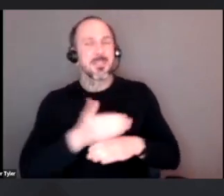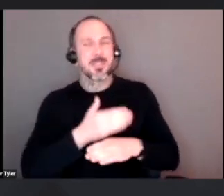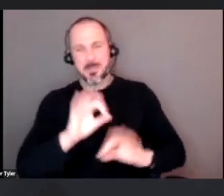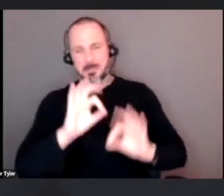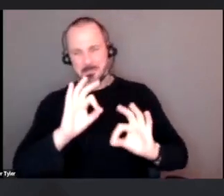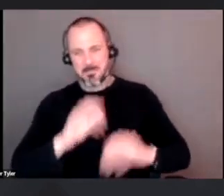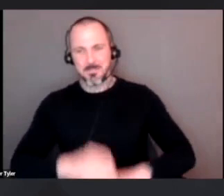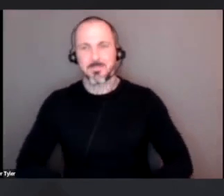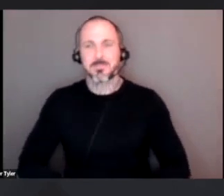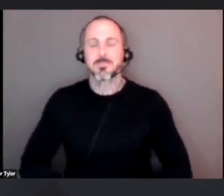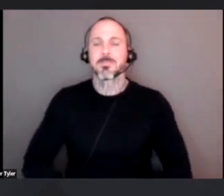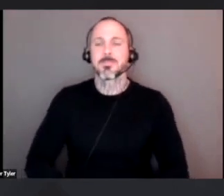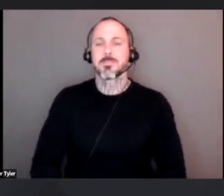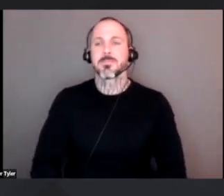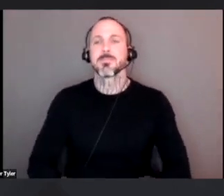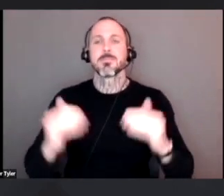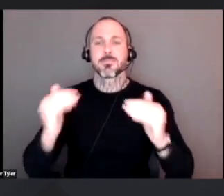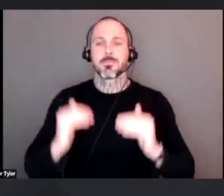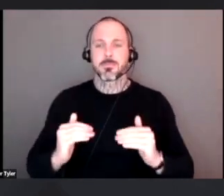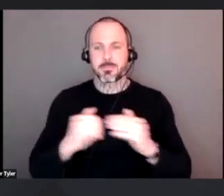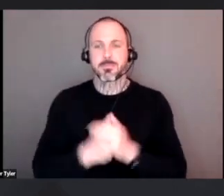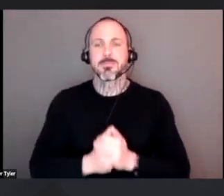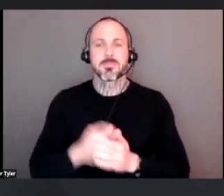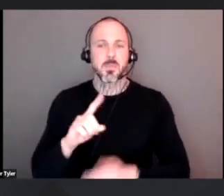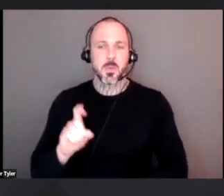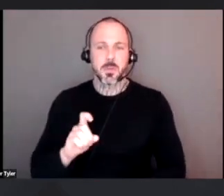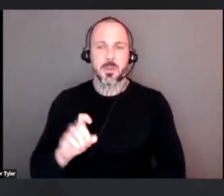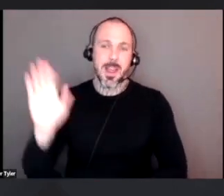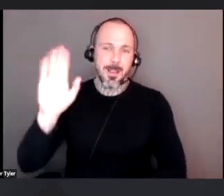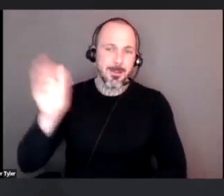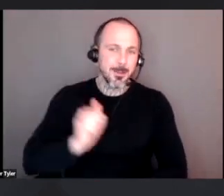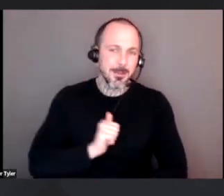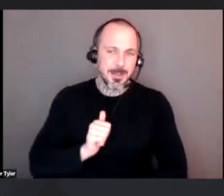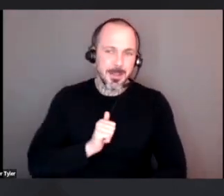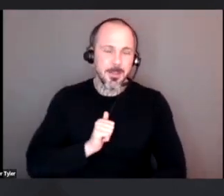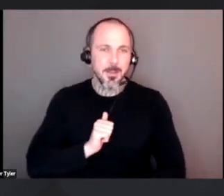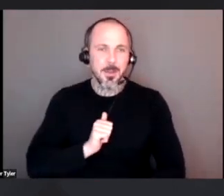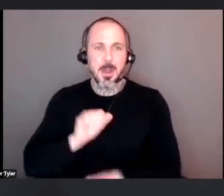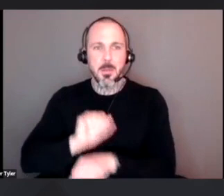How might you suggest that we can reach out to new employers and start creating new connections in our community